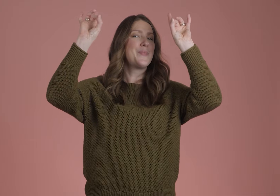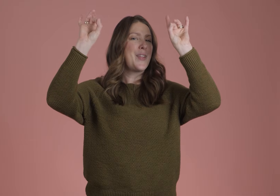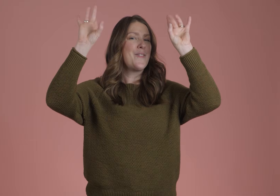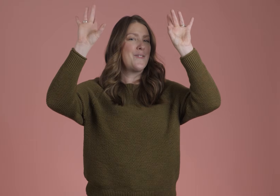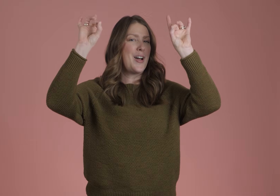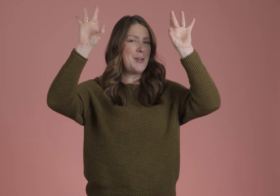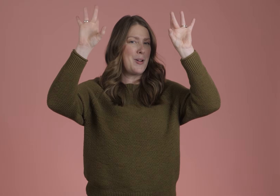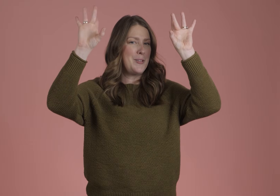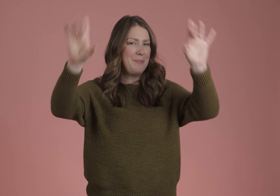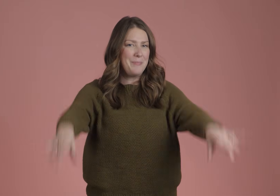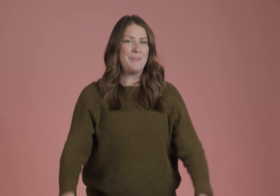Volleyball.